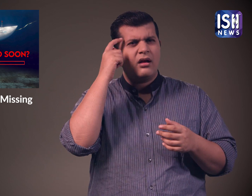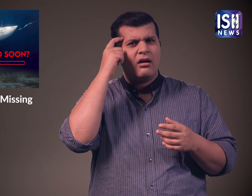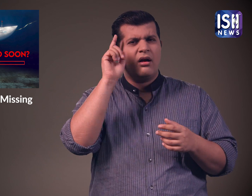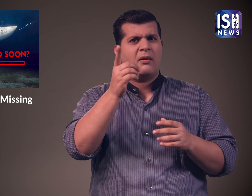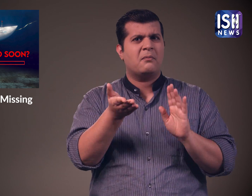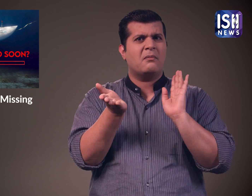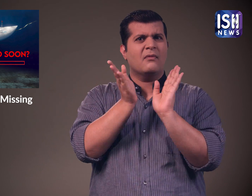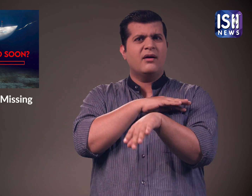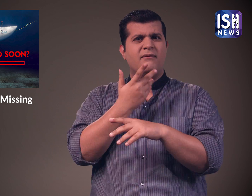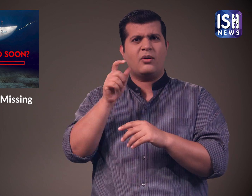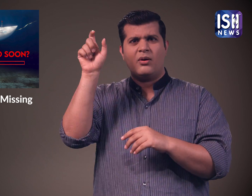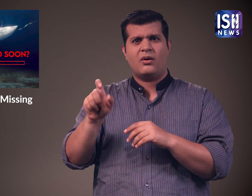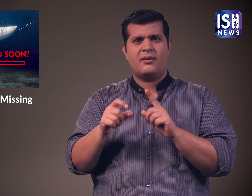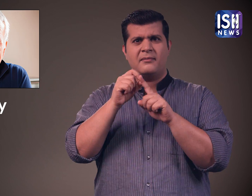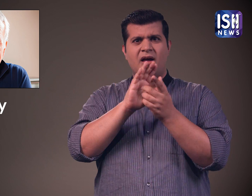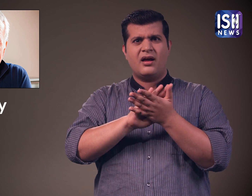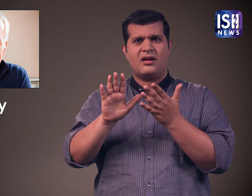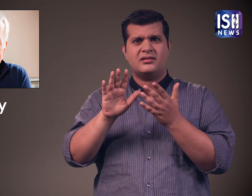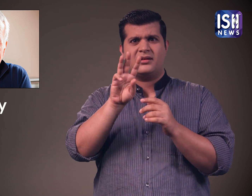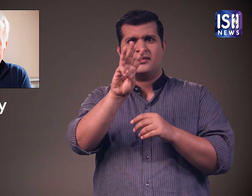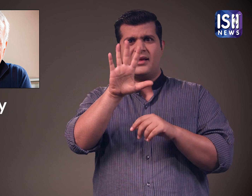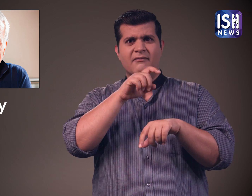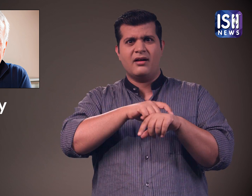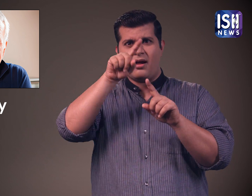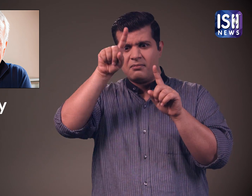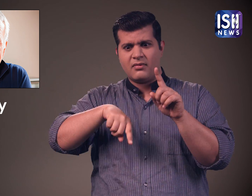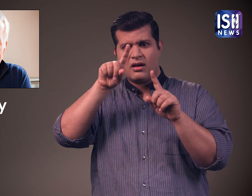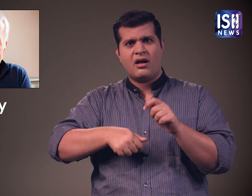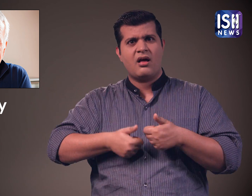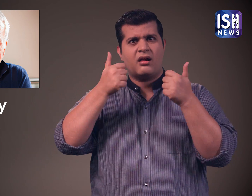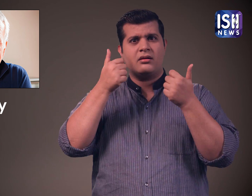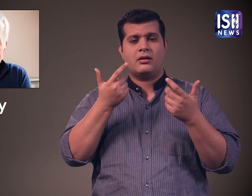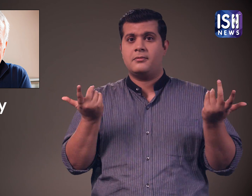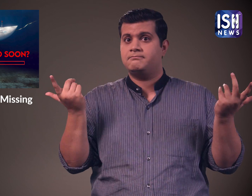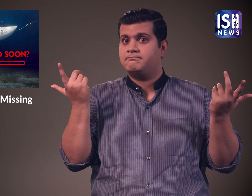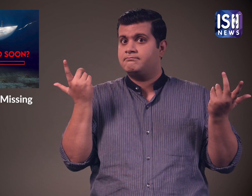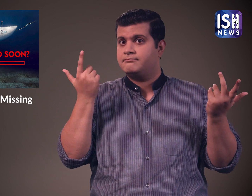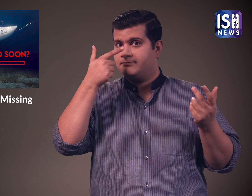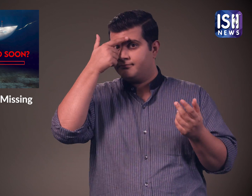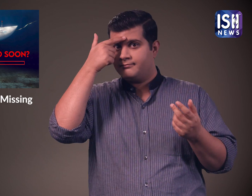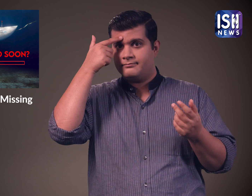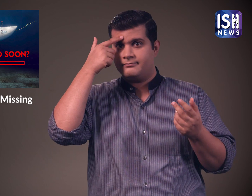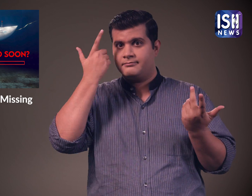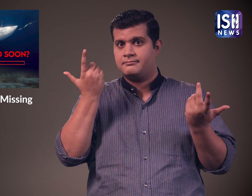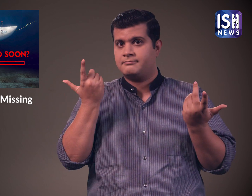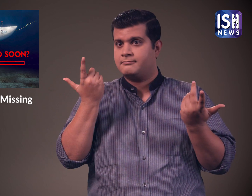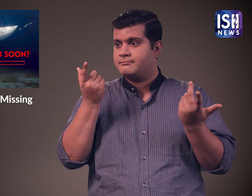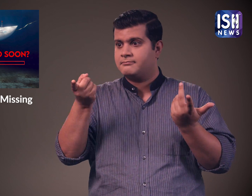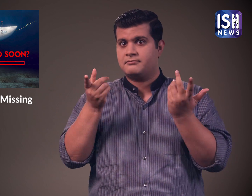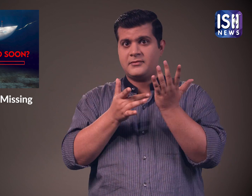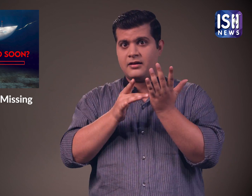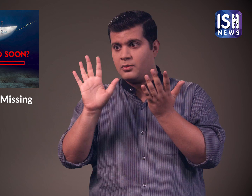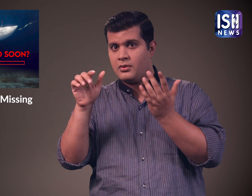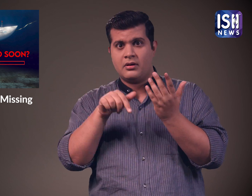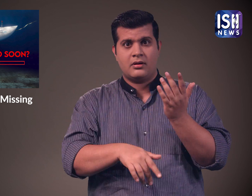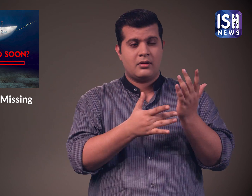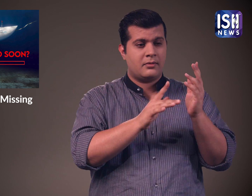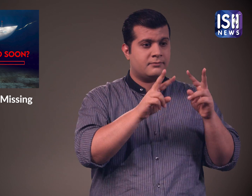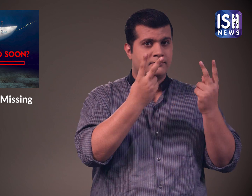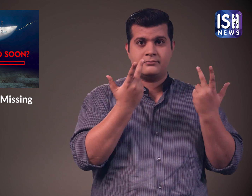Earlier expeditions were successful. They might have been lucky. Or maybe the tech used this time was different.